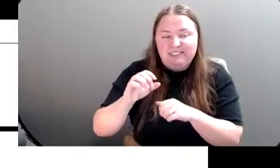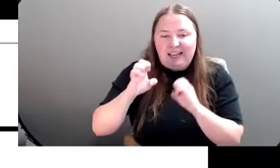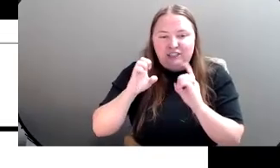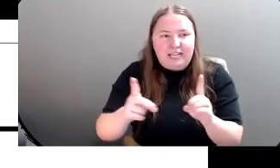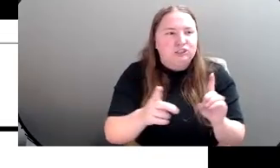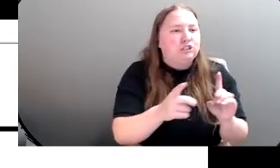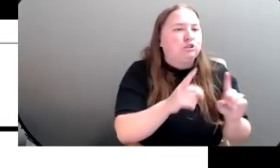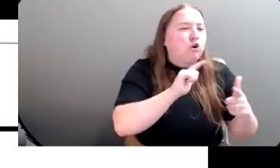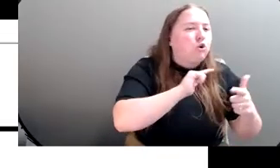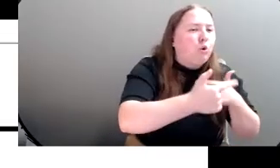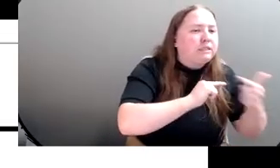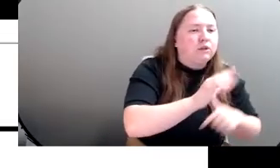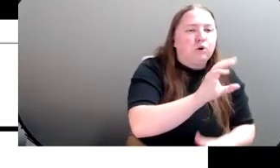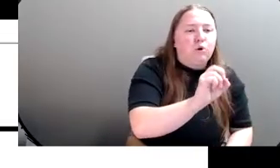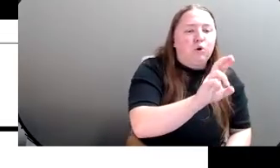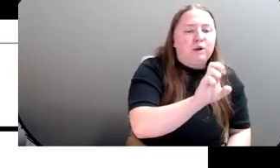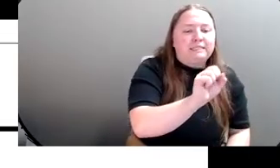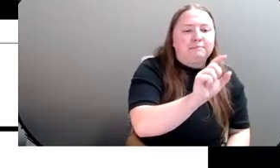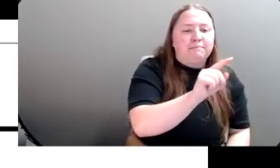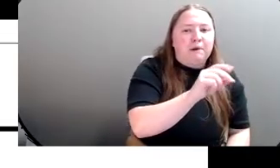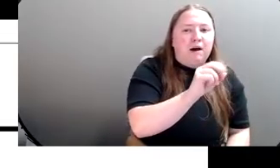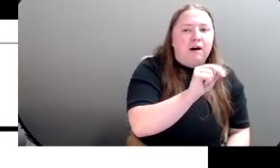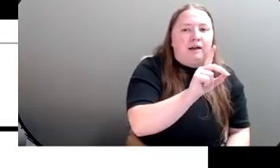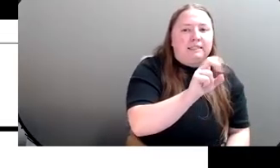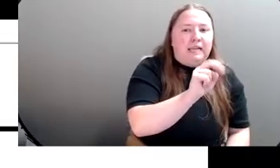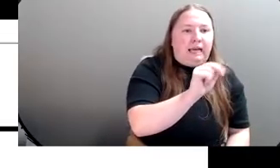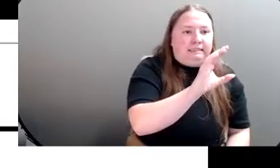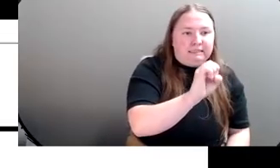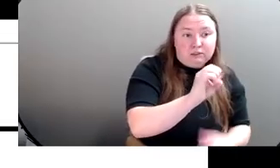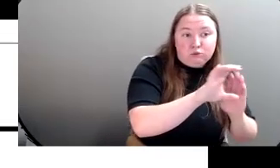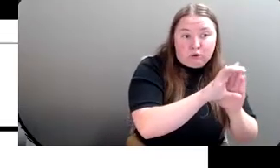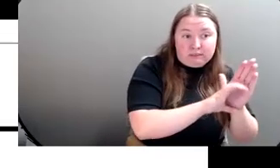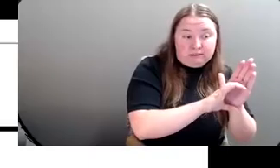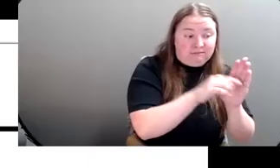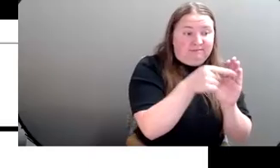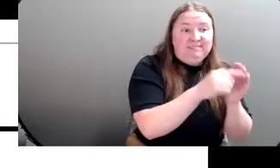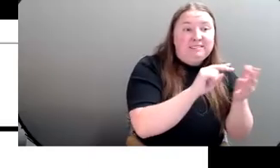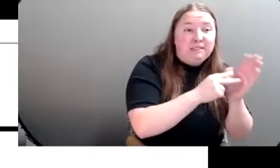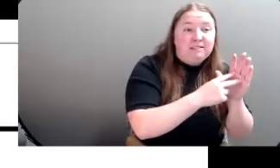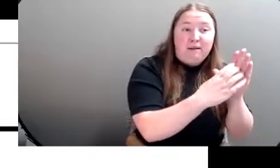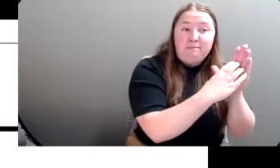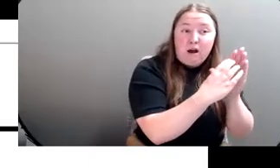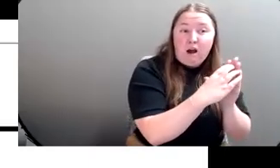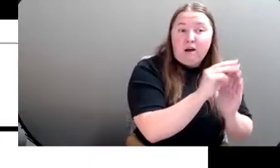Correspondence courses are where there are modules that are up, they’re self-paced.